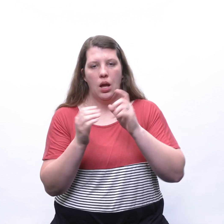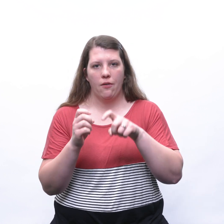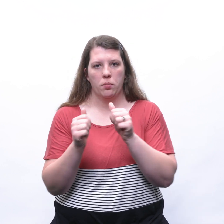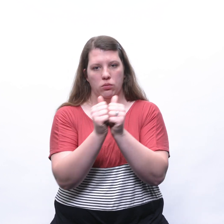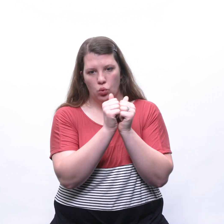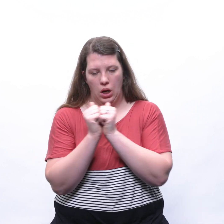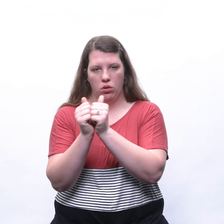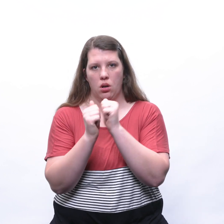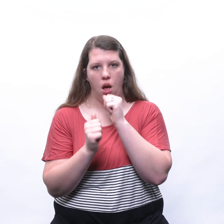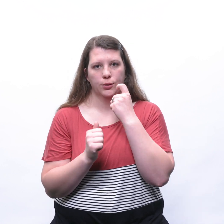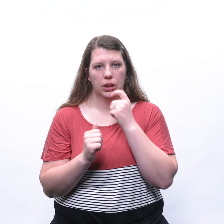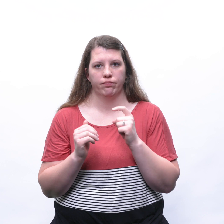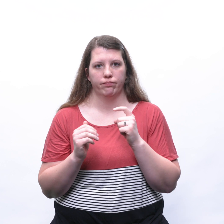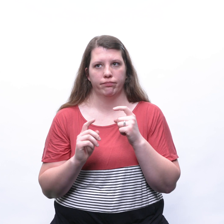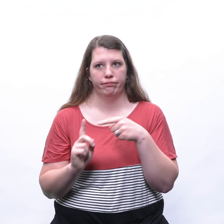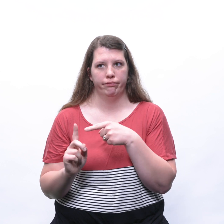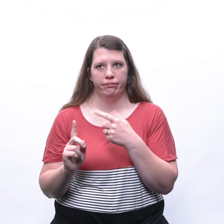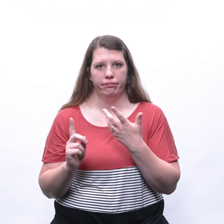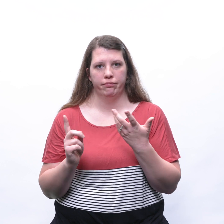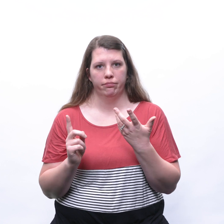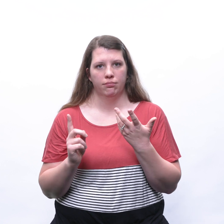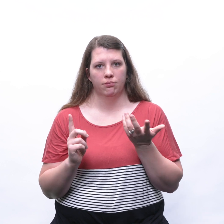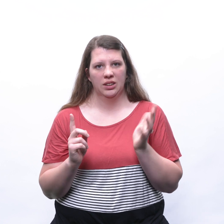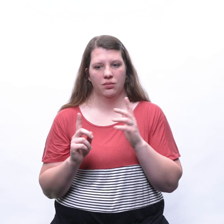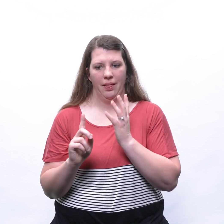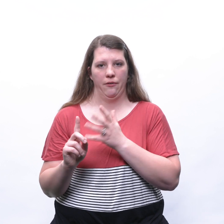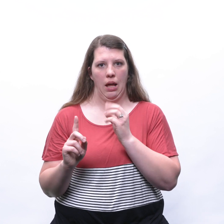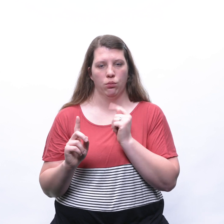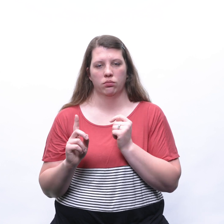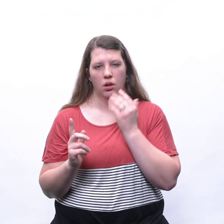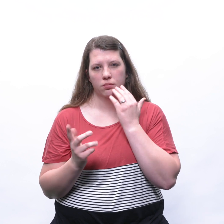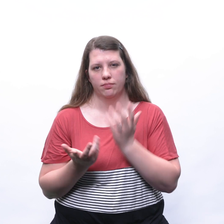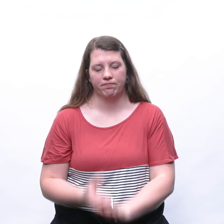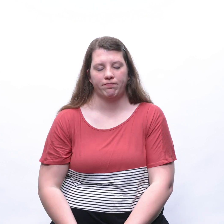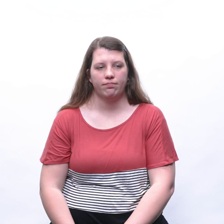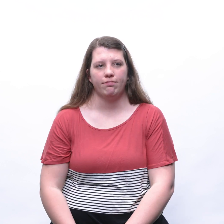We're all human beings and we all need to be together. And we all need to have the same information